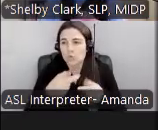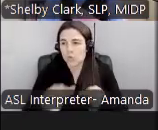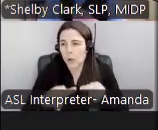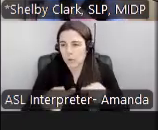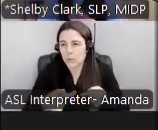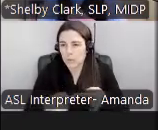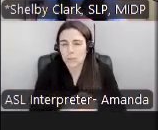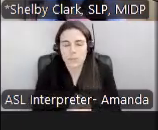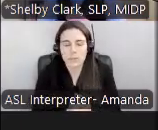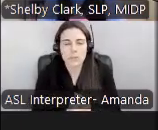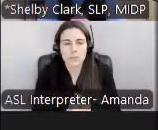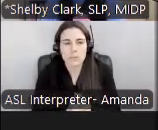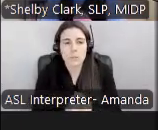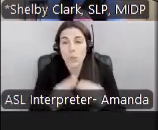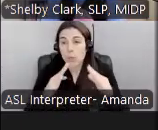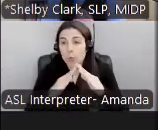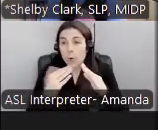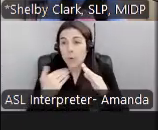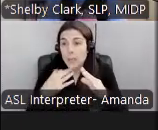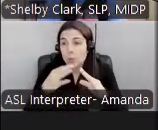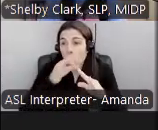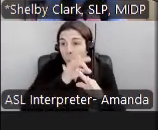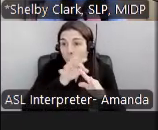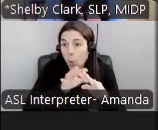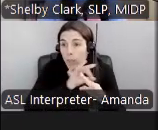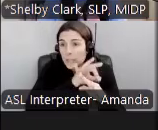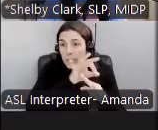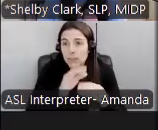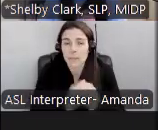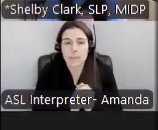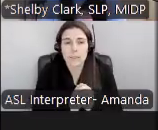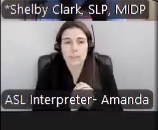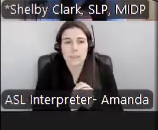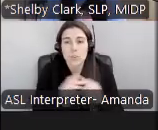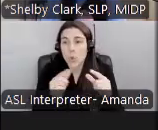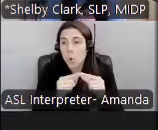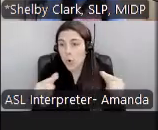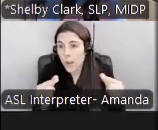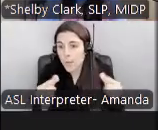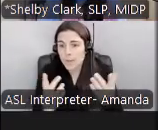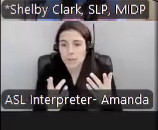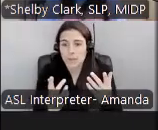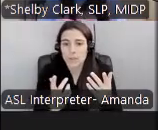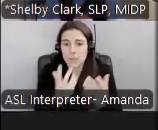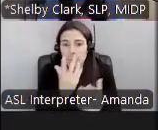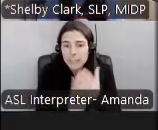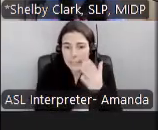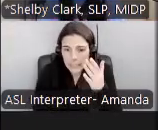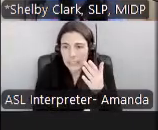There's holes in the roof. So we've got some missing grammatical morphines, which let the weather in.